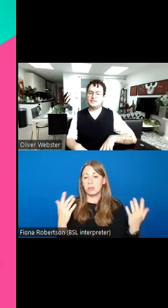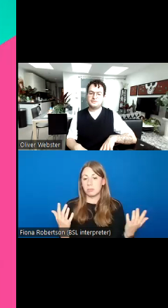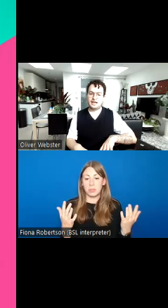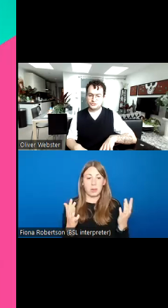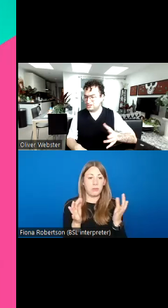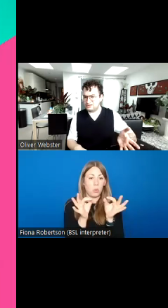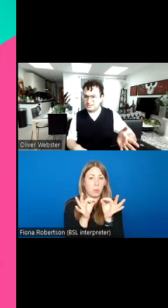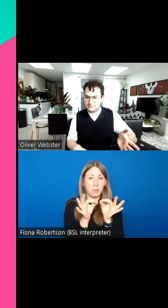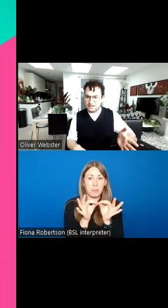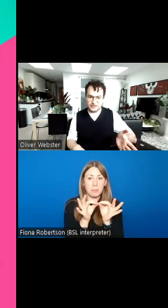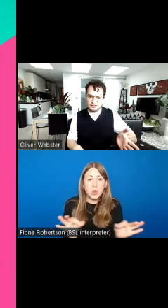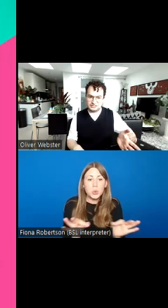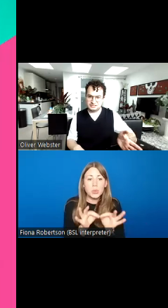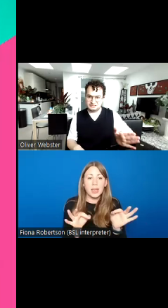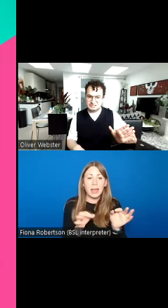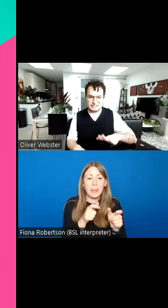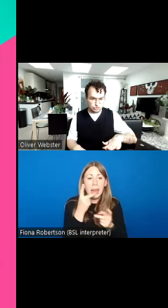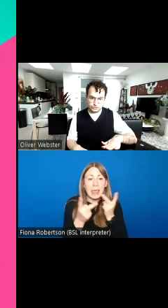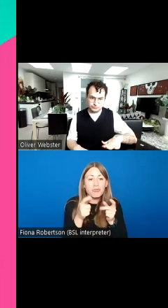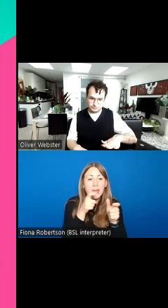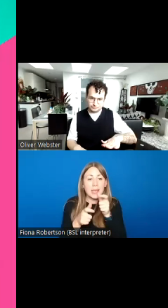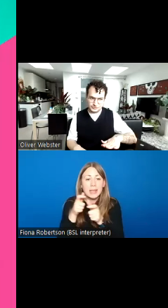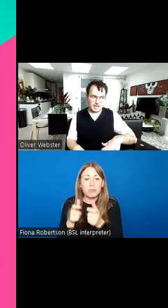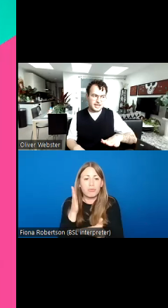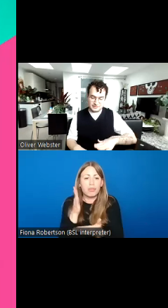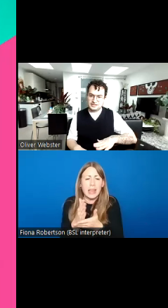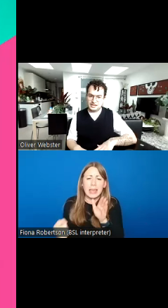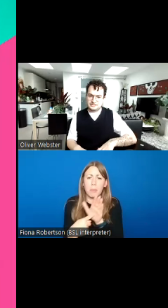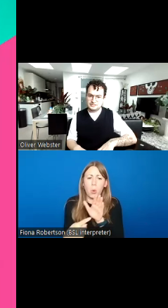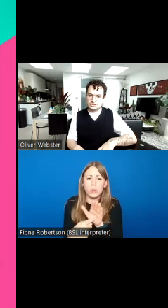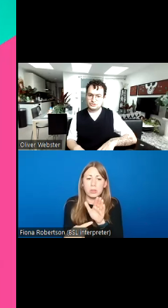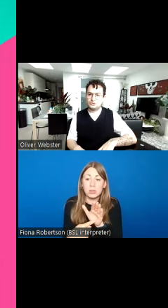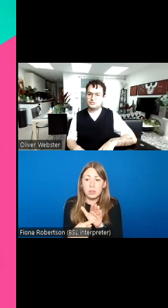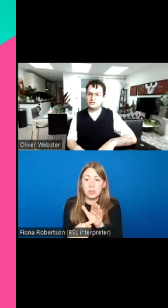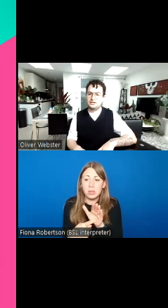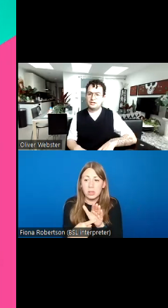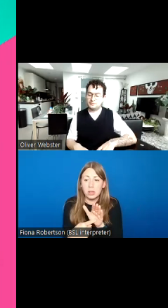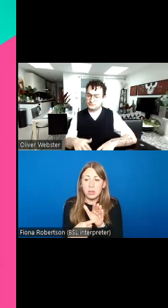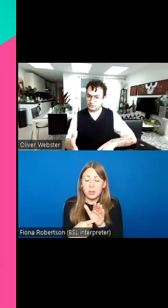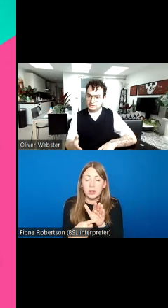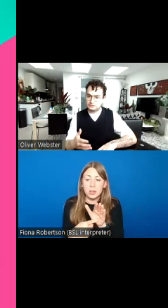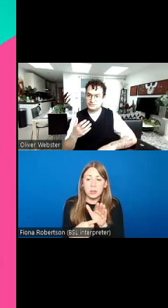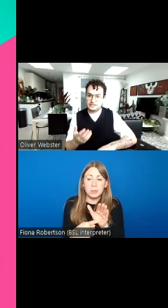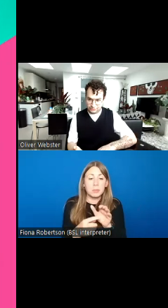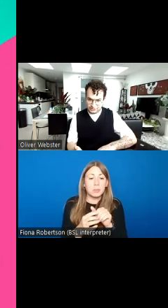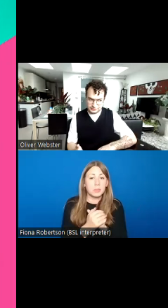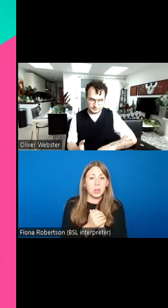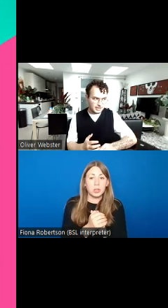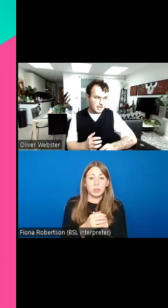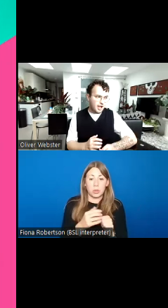then just giving the name and the artist is not useful. In these cases, you want to subtitle the lyrics.